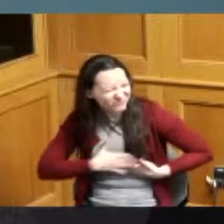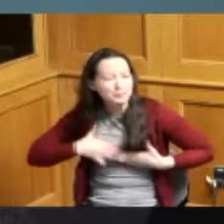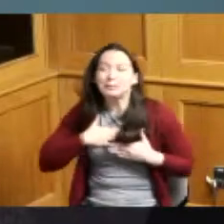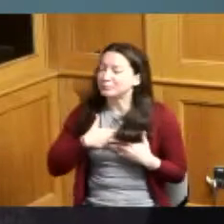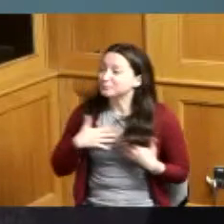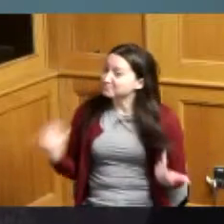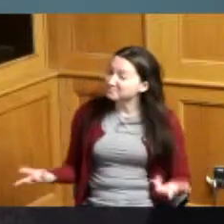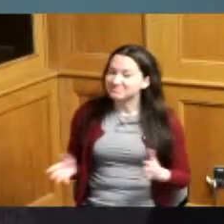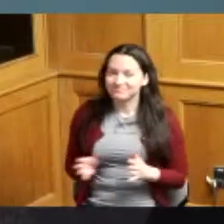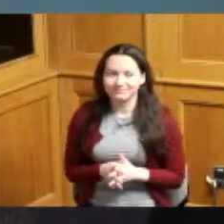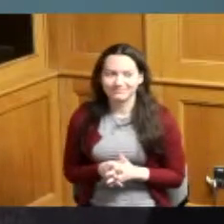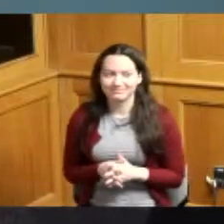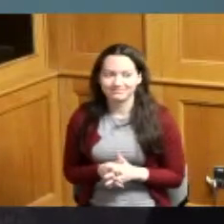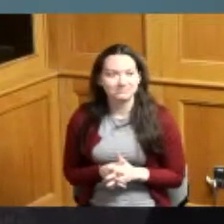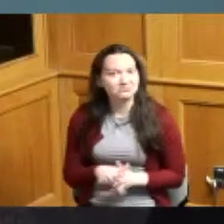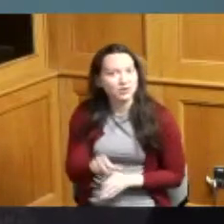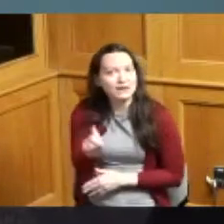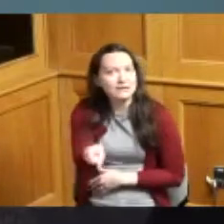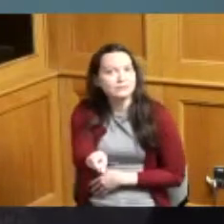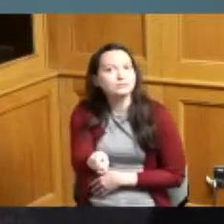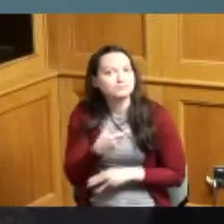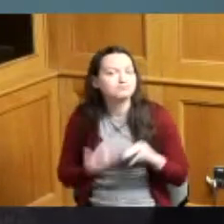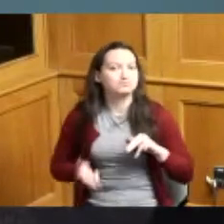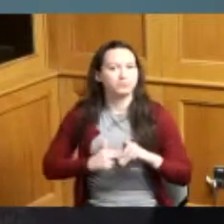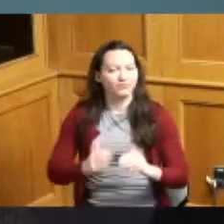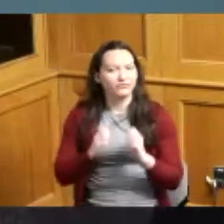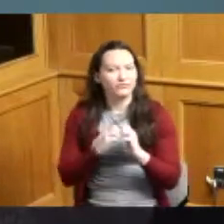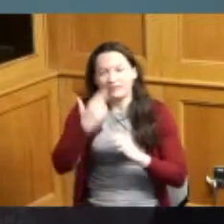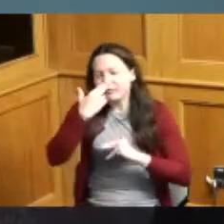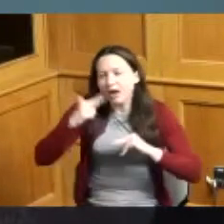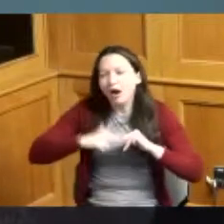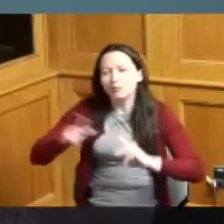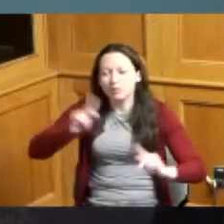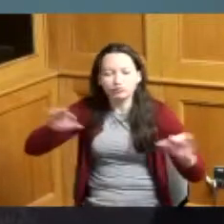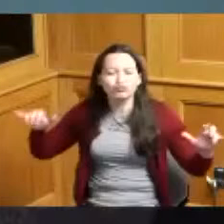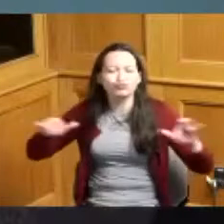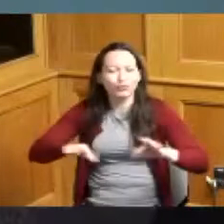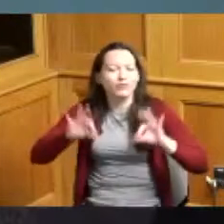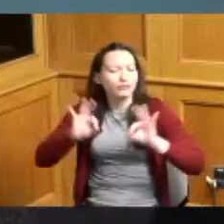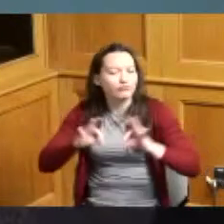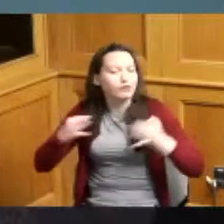you know that's what we need we need more fun more people coming together families having a good time